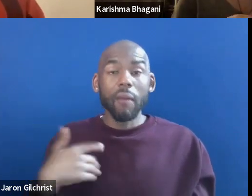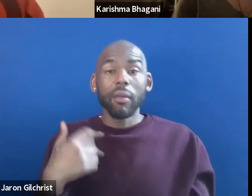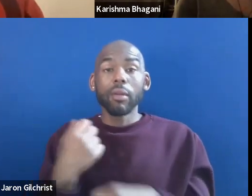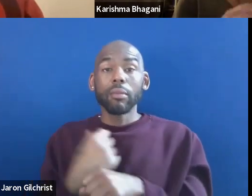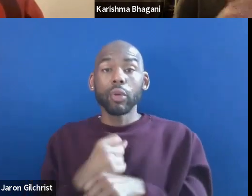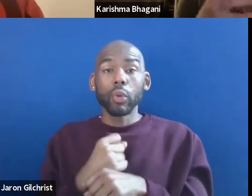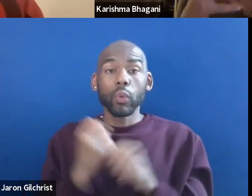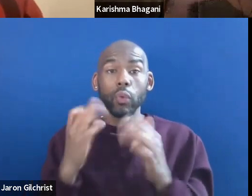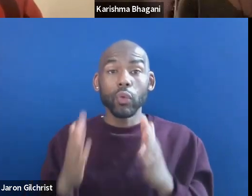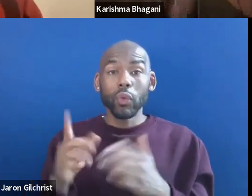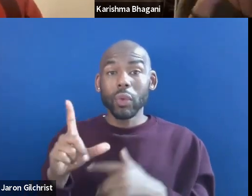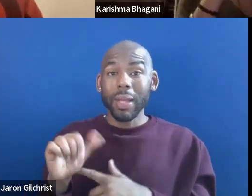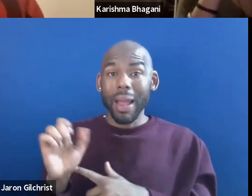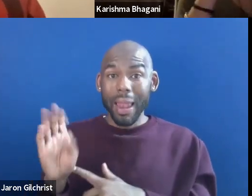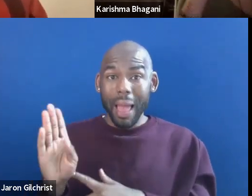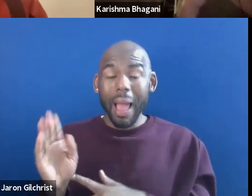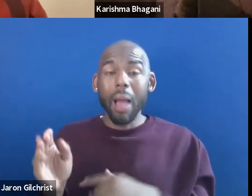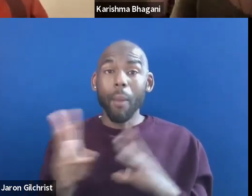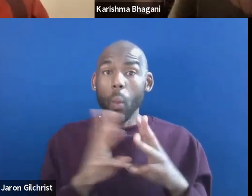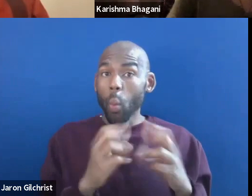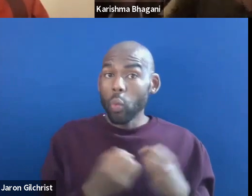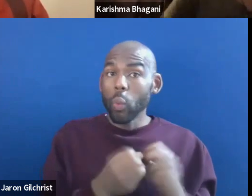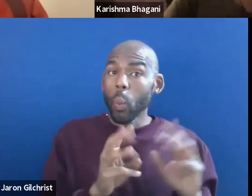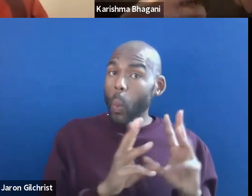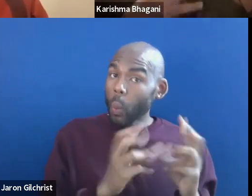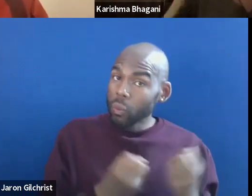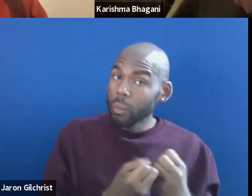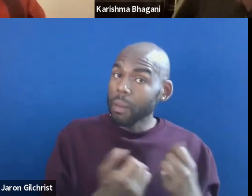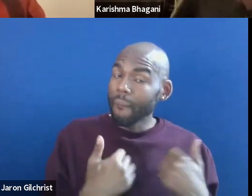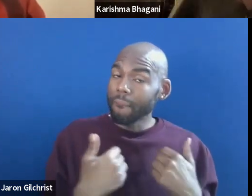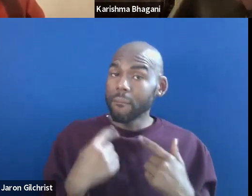through having a lot of workshops to again, create the sustainable infrastructure